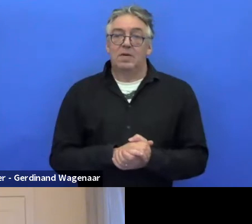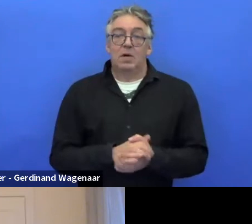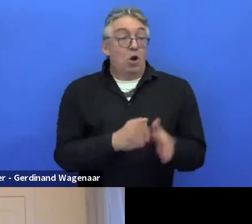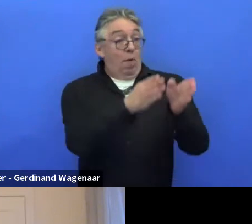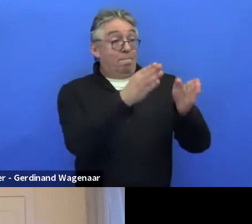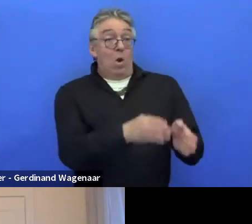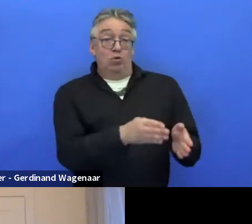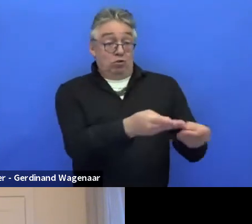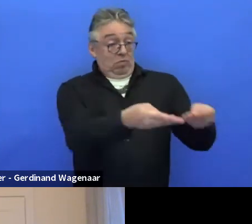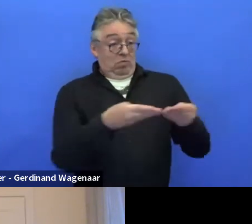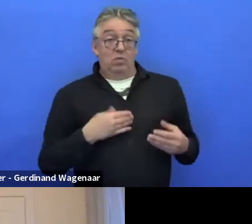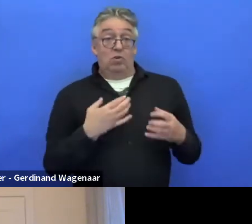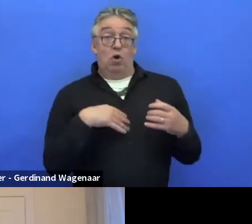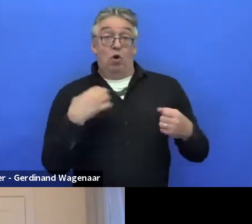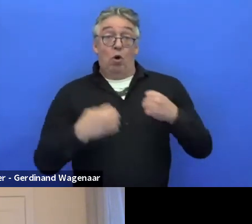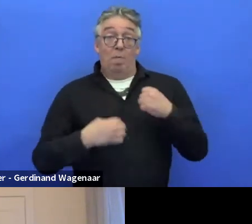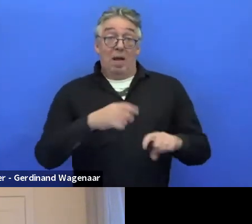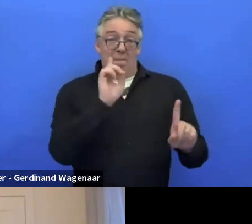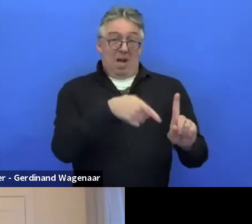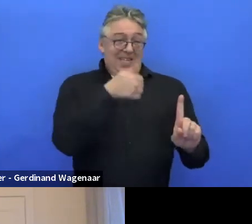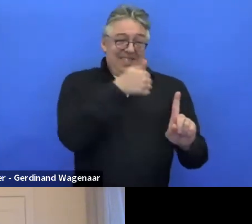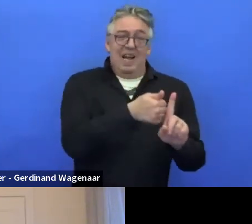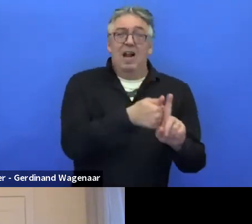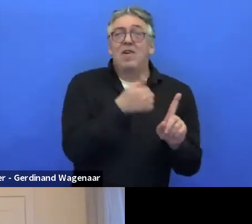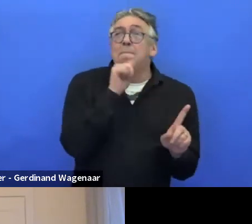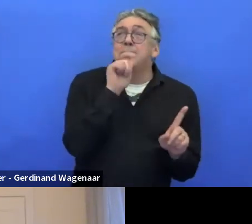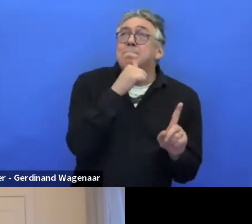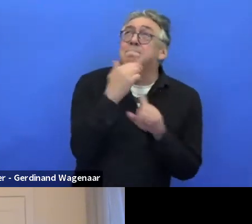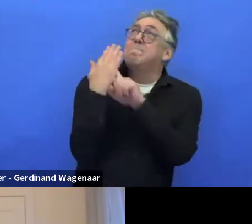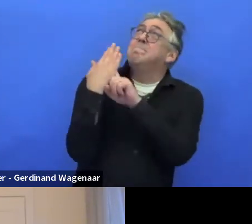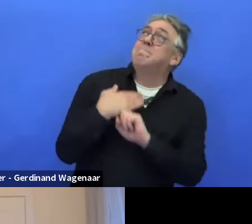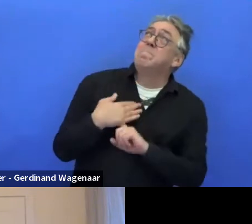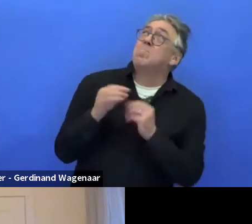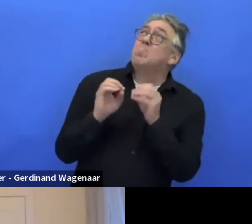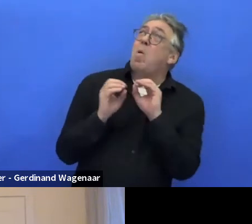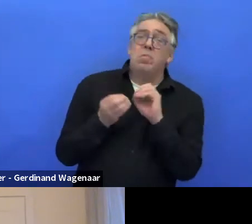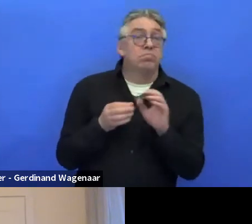Again, this is an open wide door different than how courts operate,